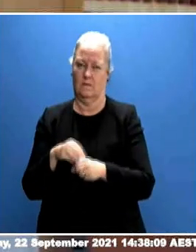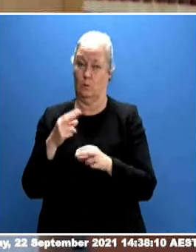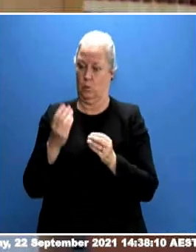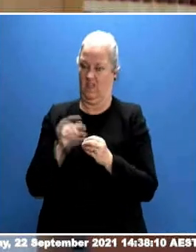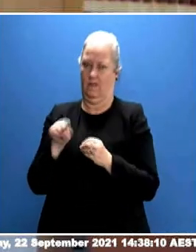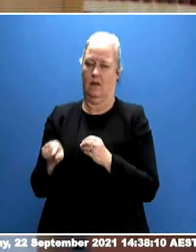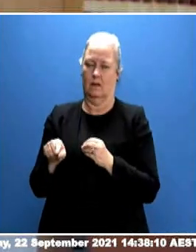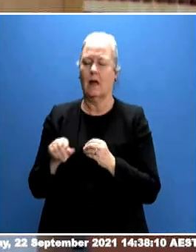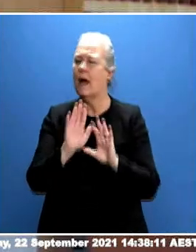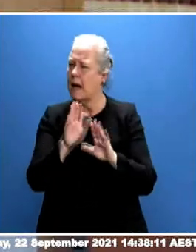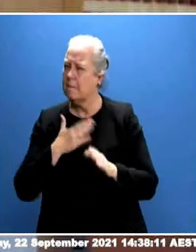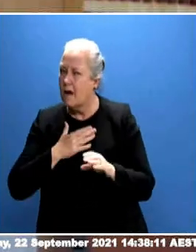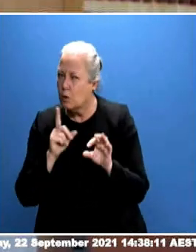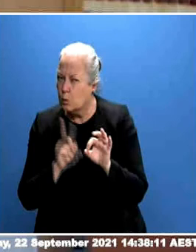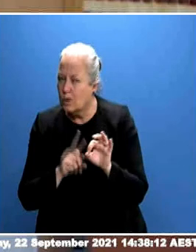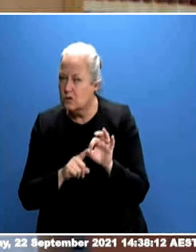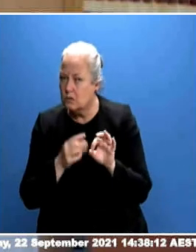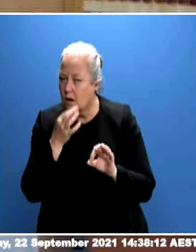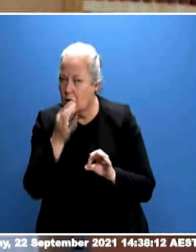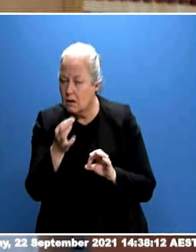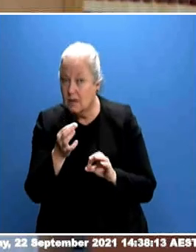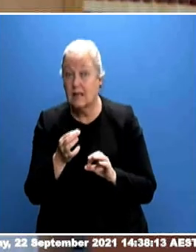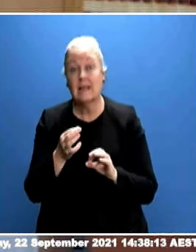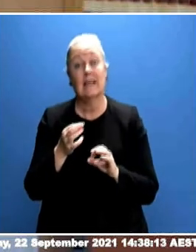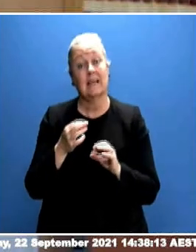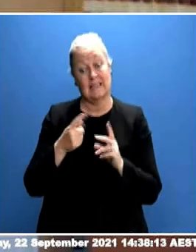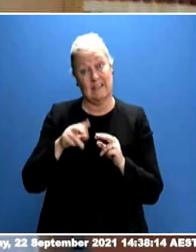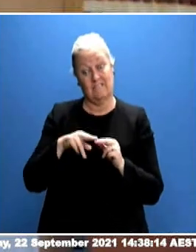My question was whether the recommendation has been implemented. Yes, it has.